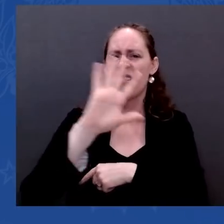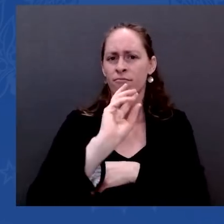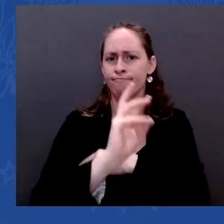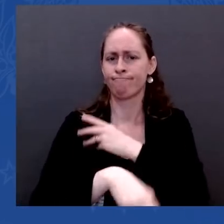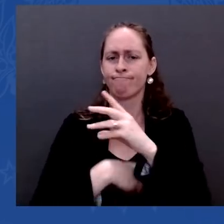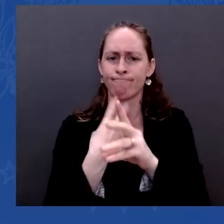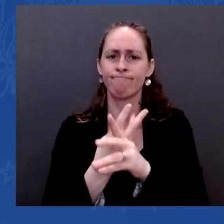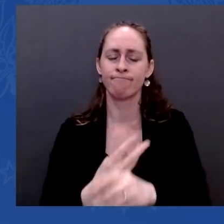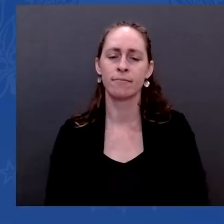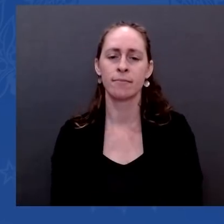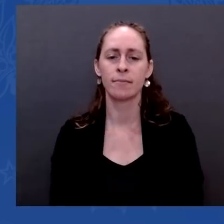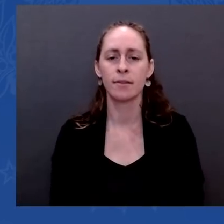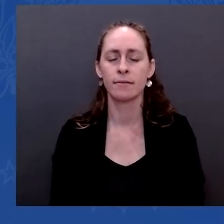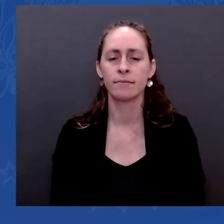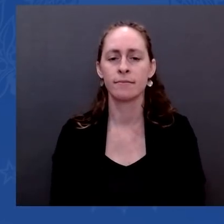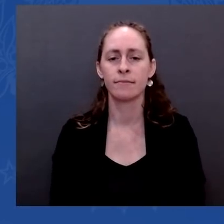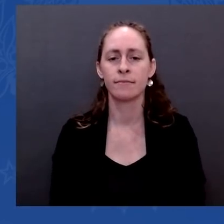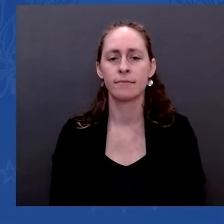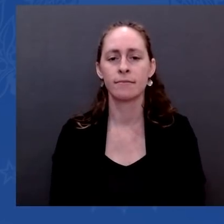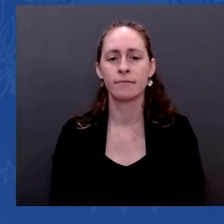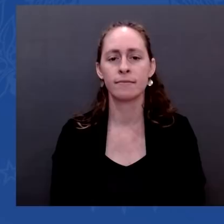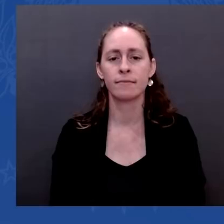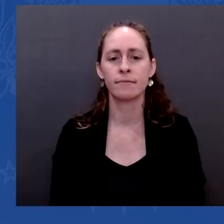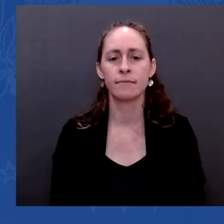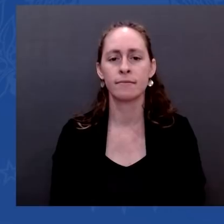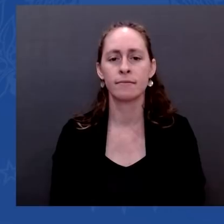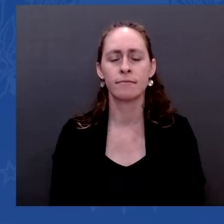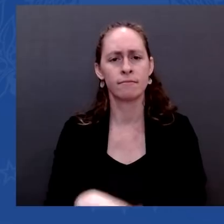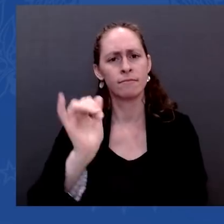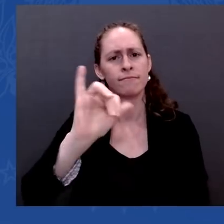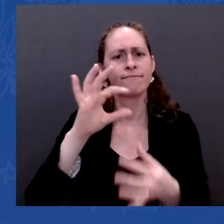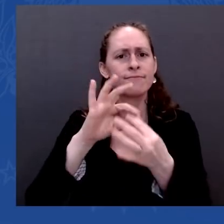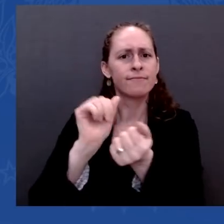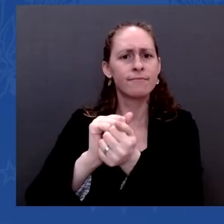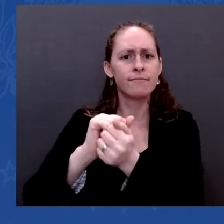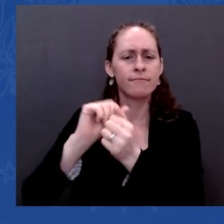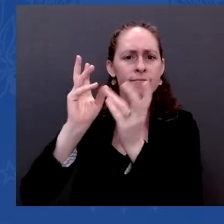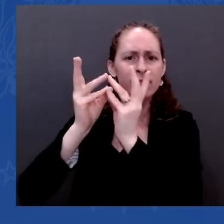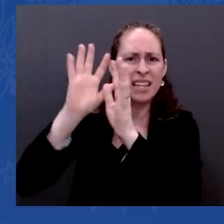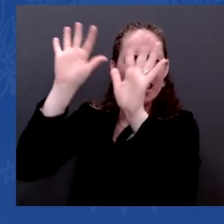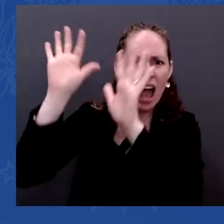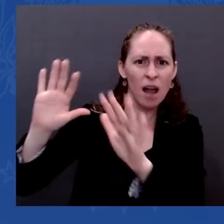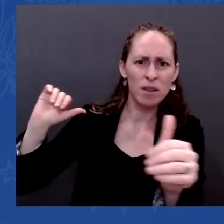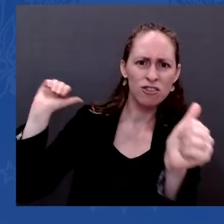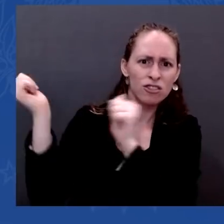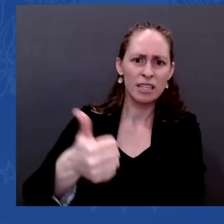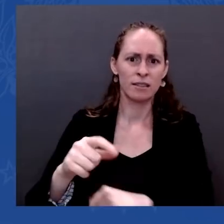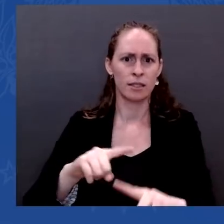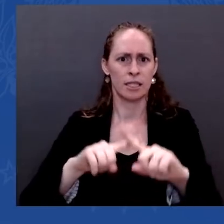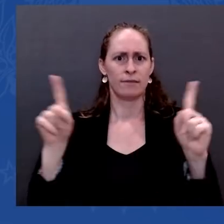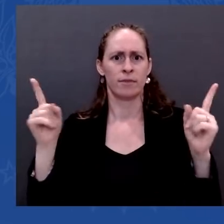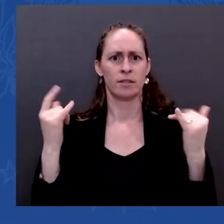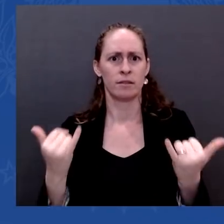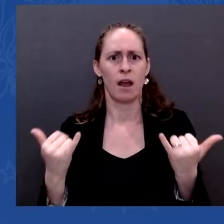a big topic that keeps us all busy. Even though it is obvious that only a global solution